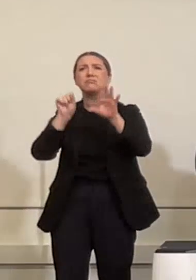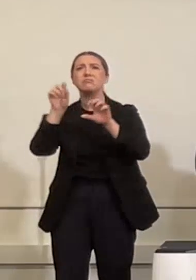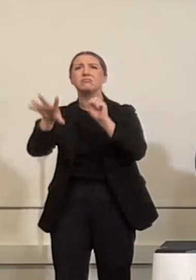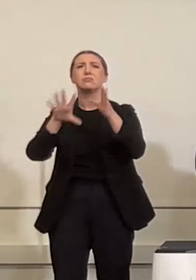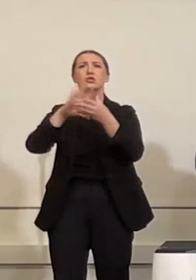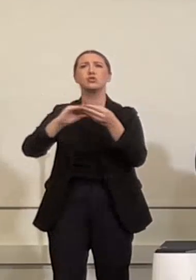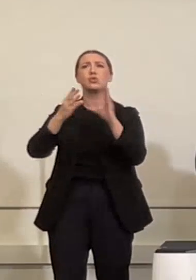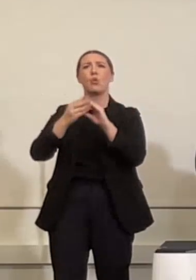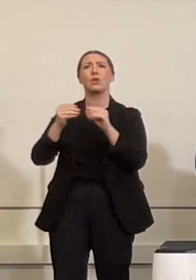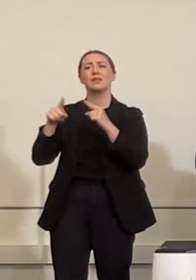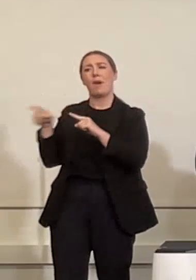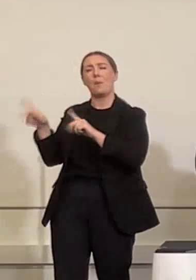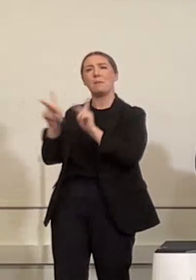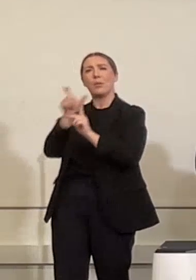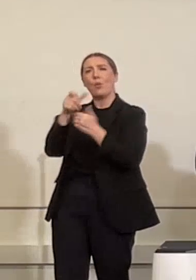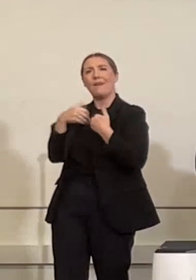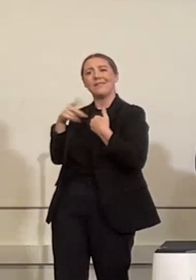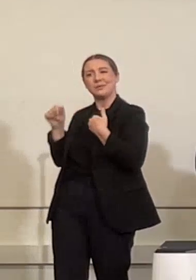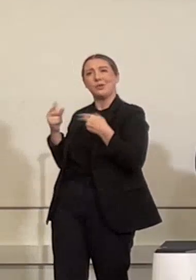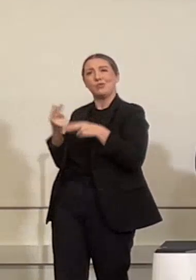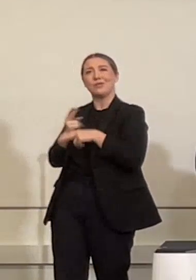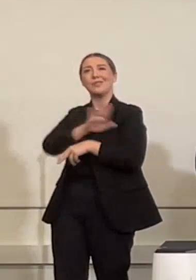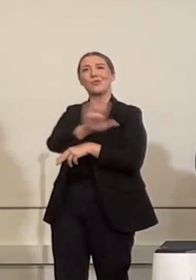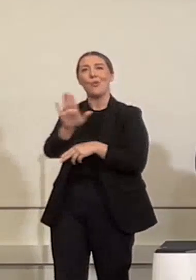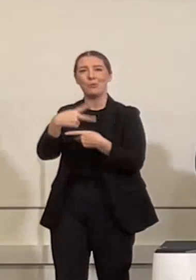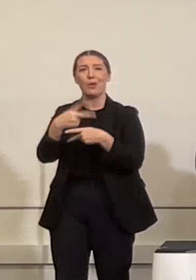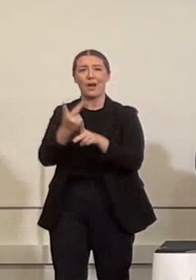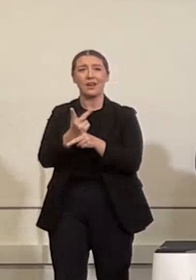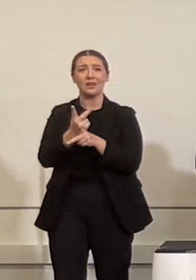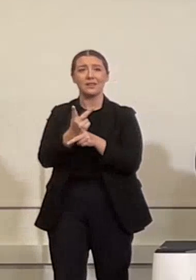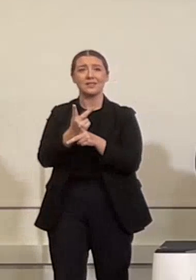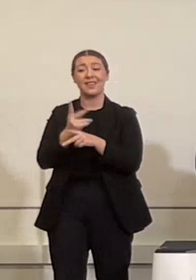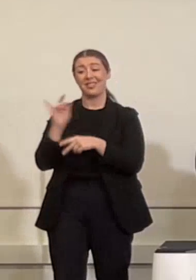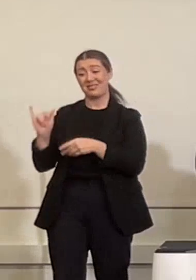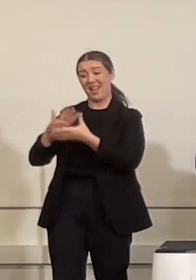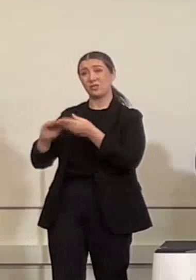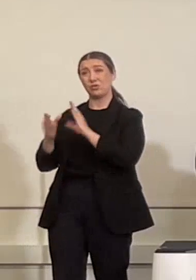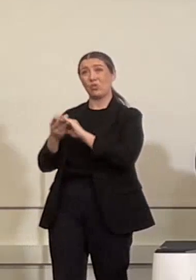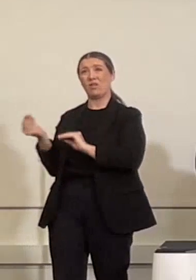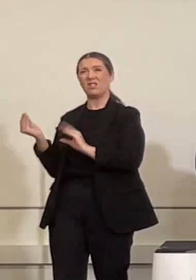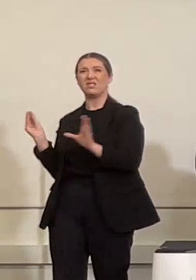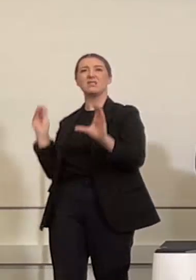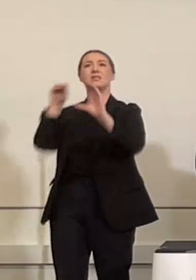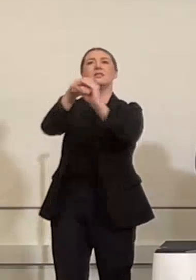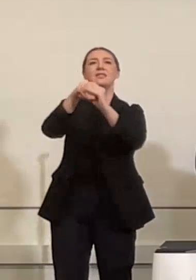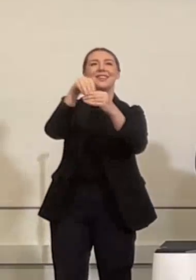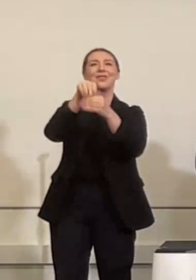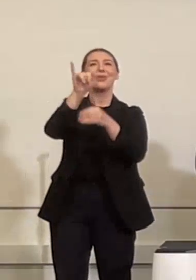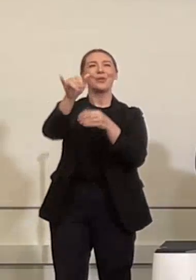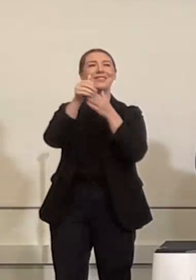your products and finding ways to interject that into the leadership conversation where they start to understand.